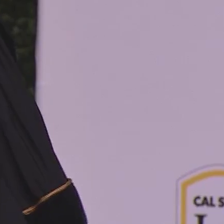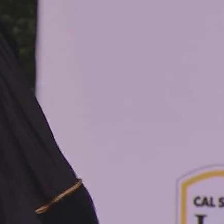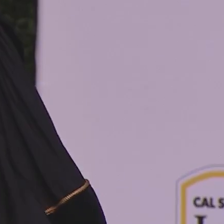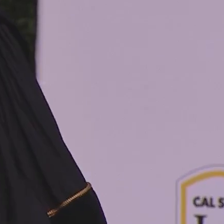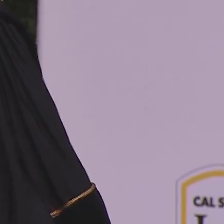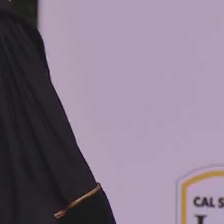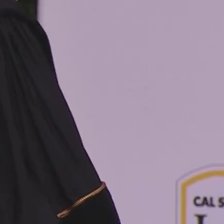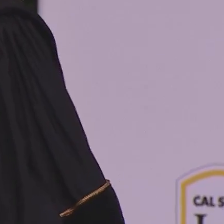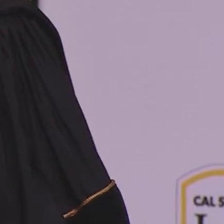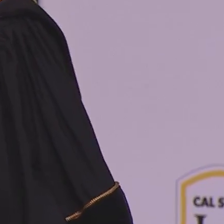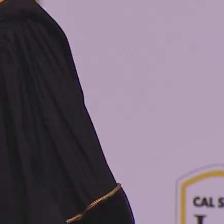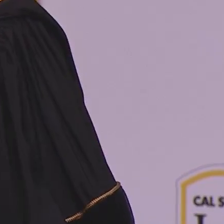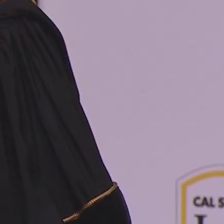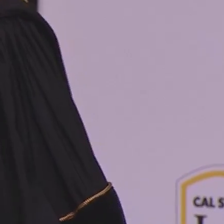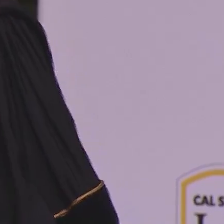ALL RIGHT.